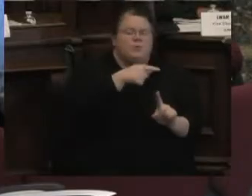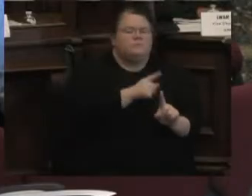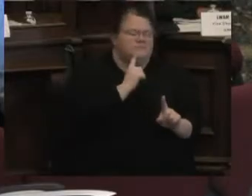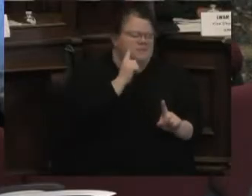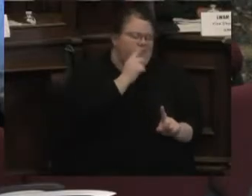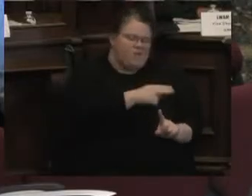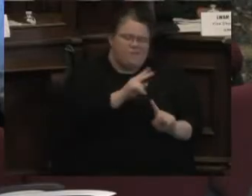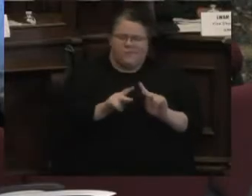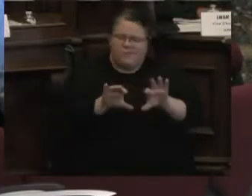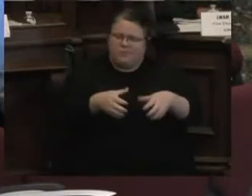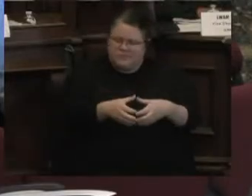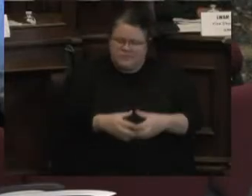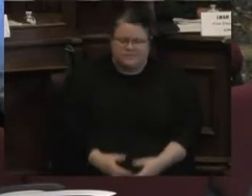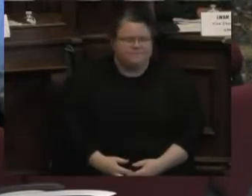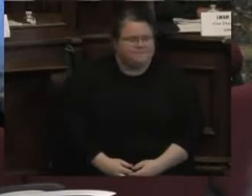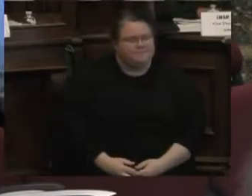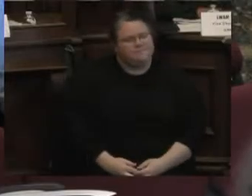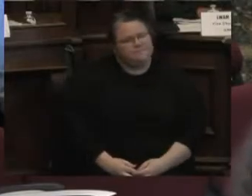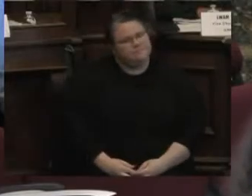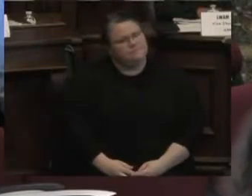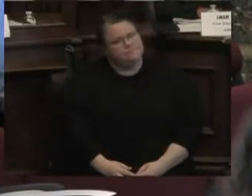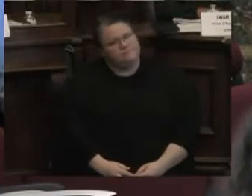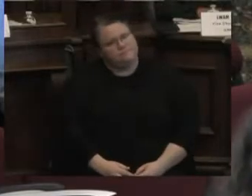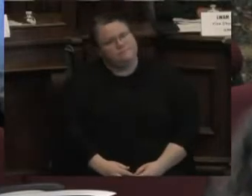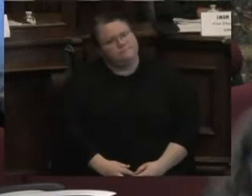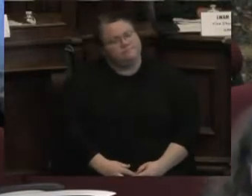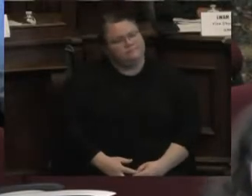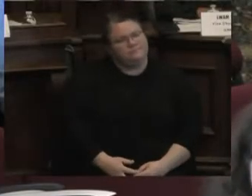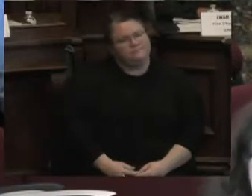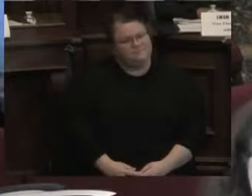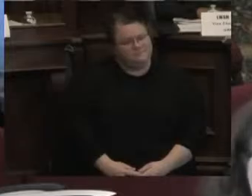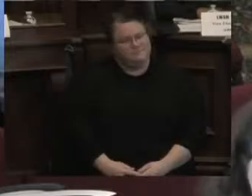entities, which we are to make